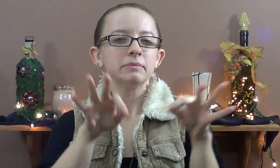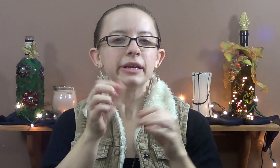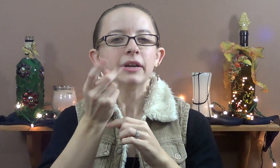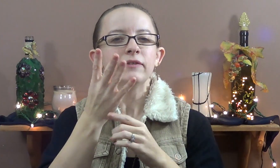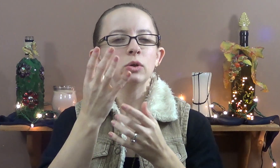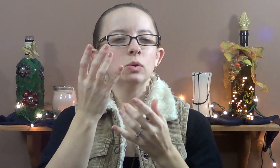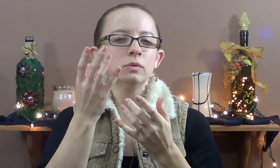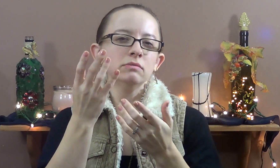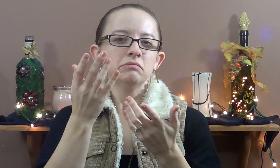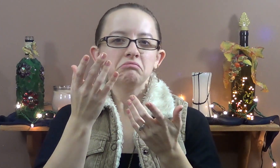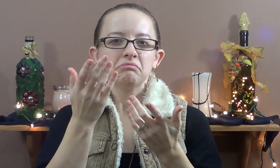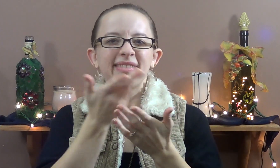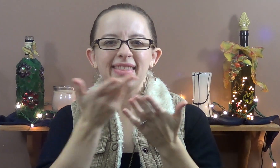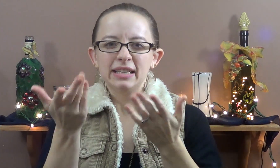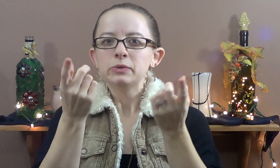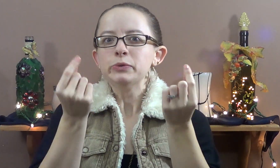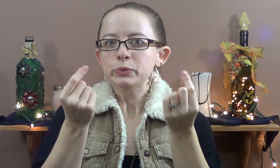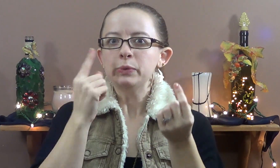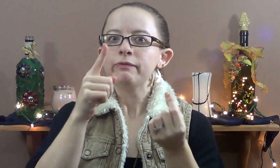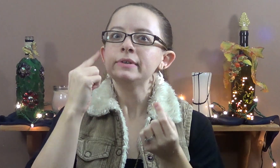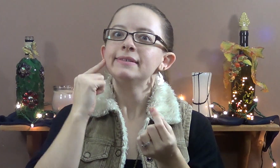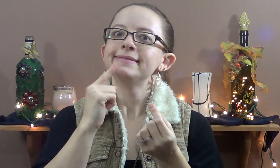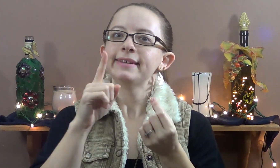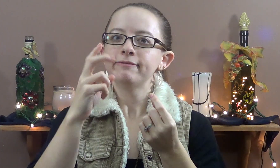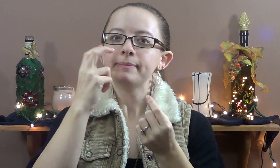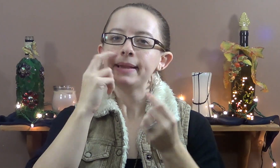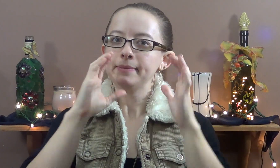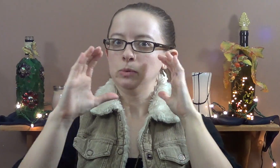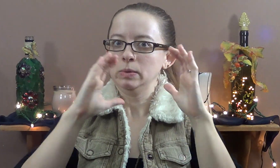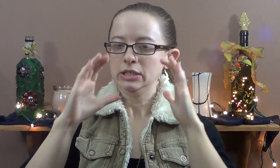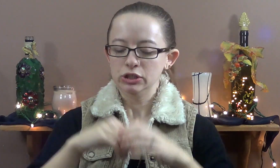can use. So now I'm going to explain some of the things that you can